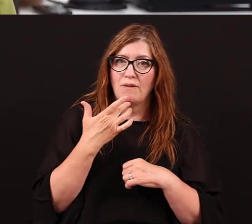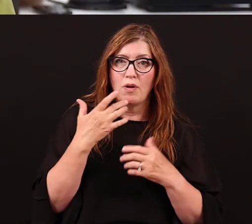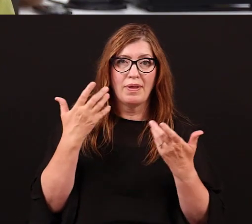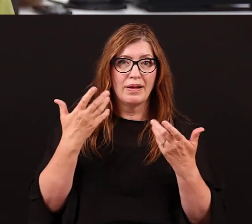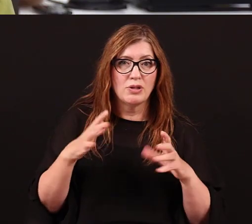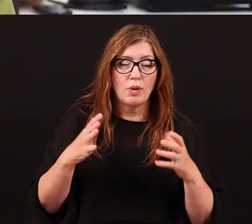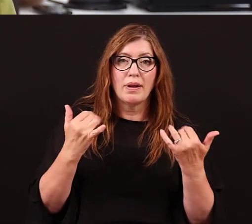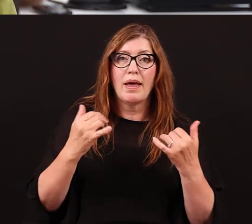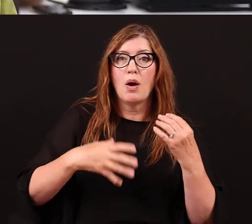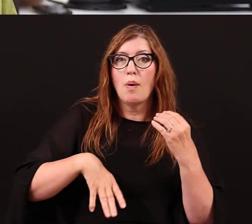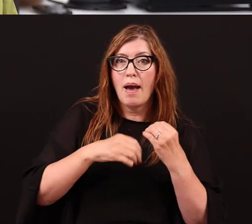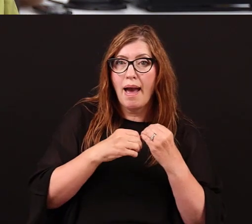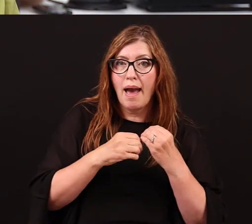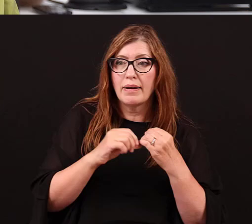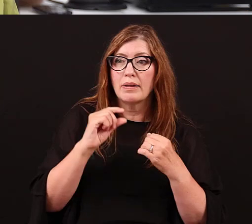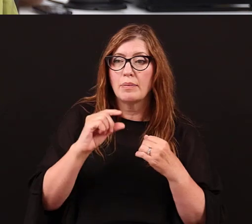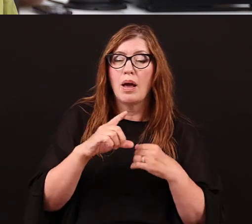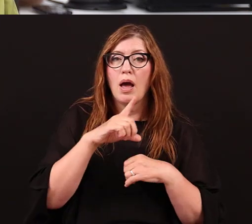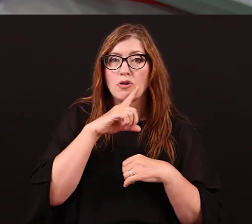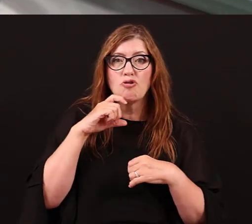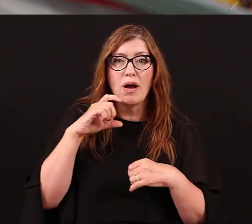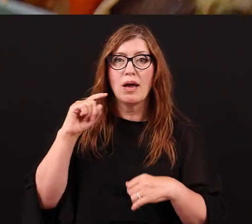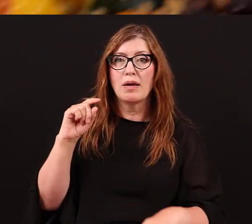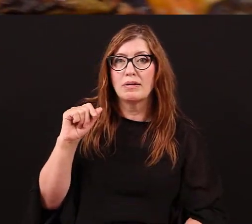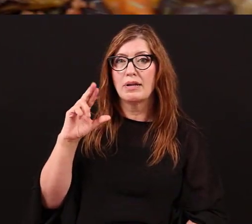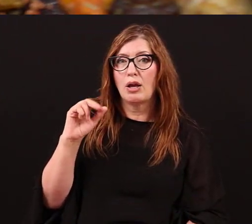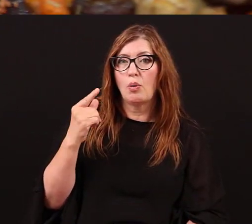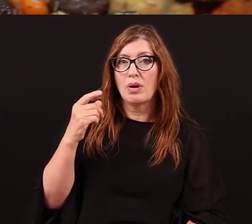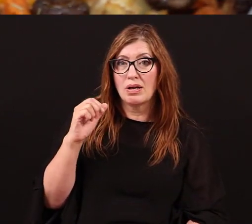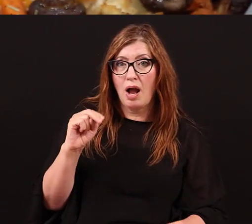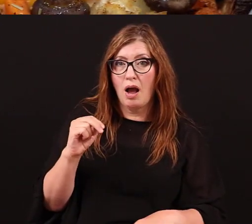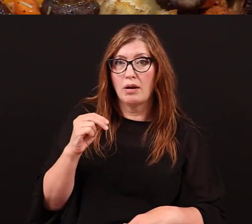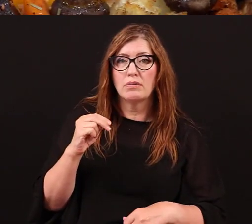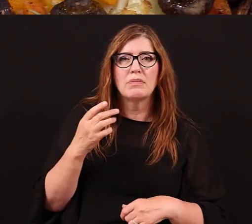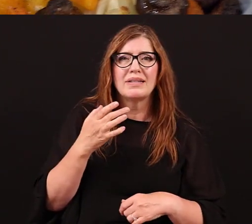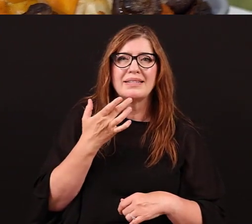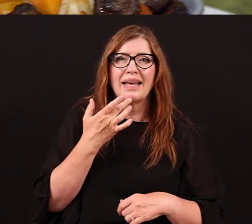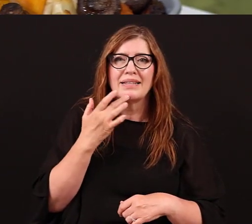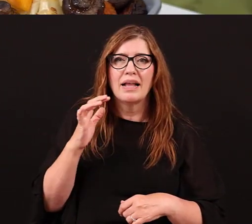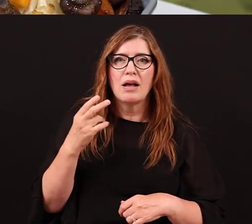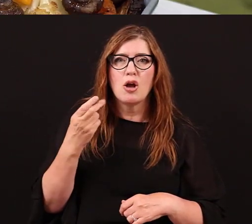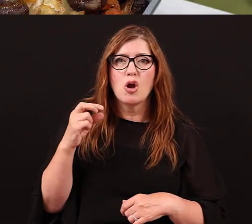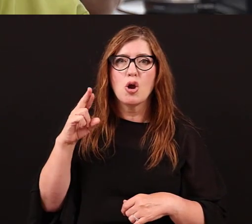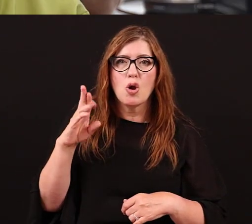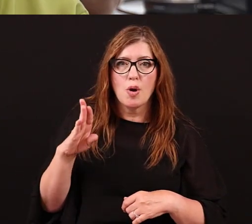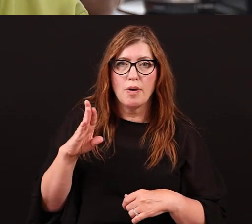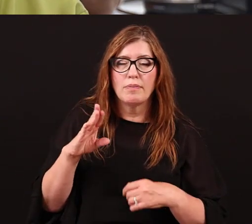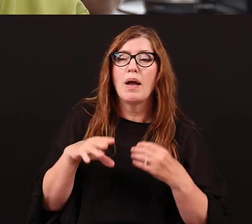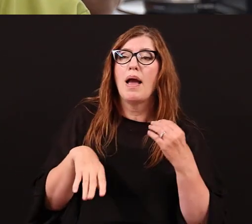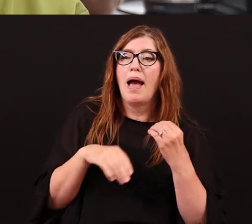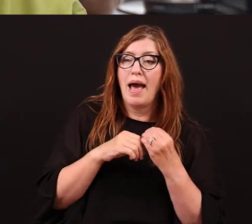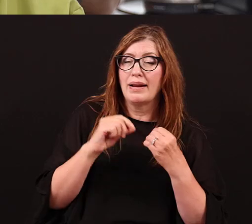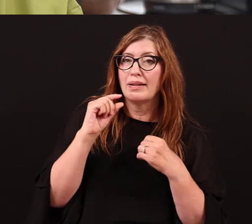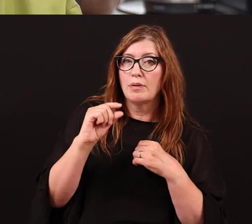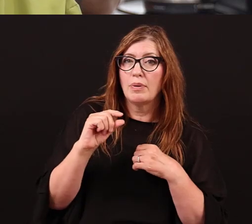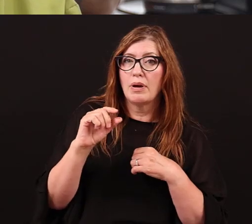So now we're gonna add a little bit of dried tarragon, just for a little bit of herb flavor here. Then we're gonna add a little bit of crunch,